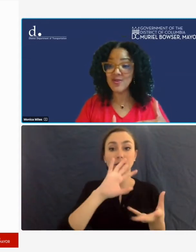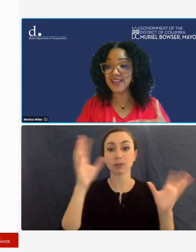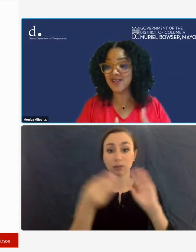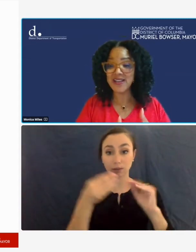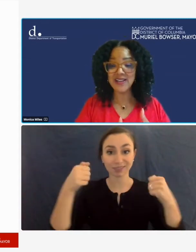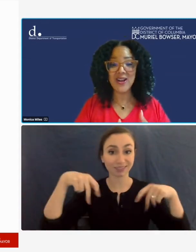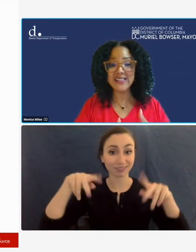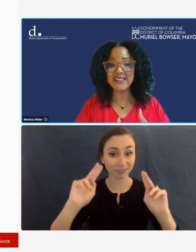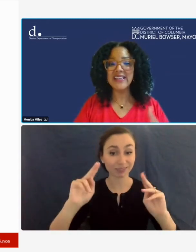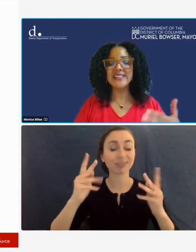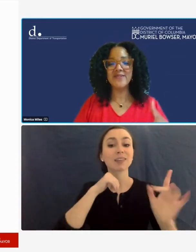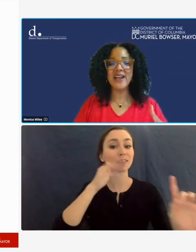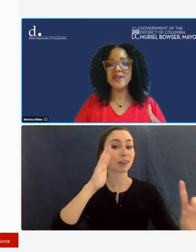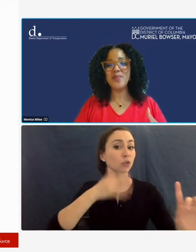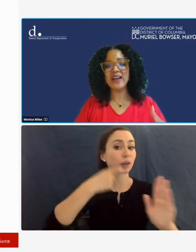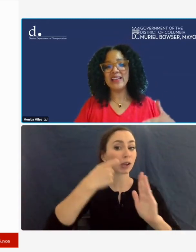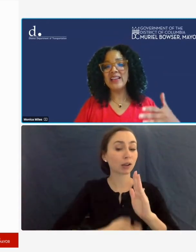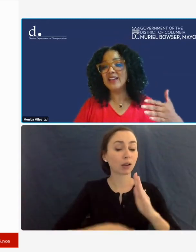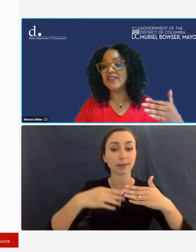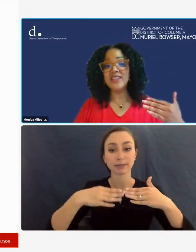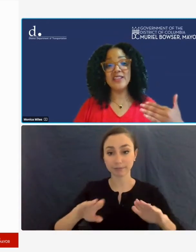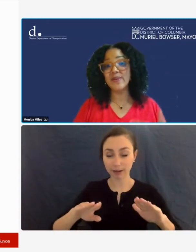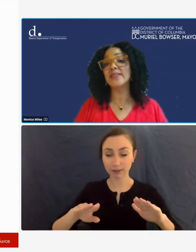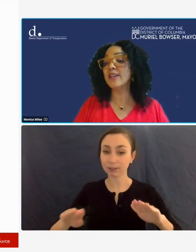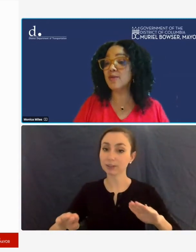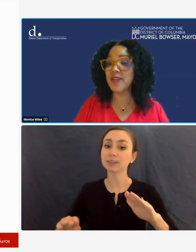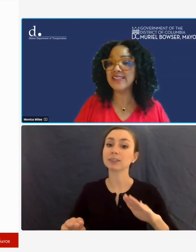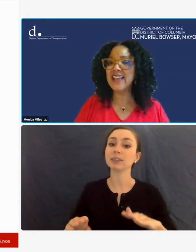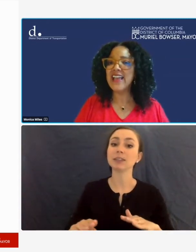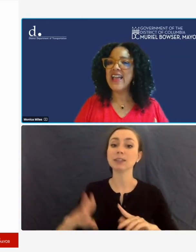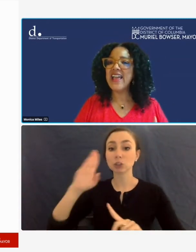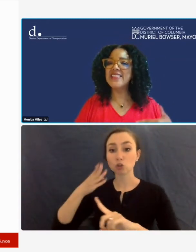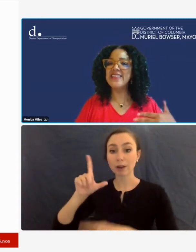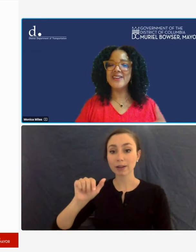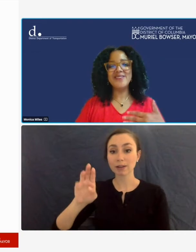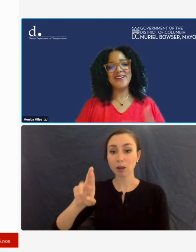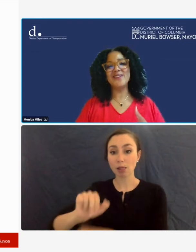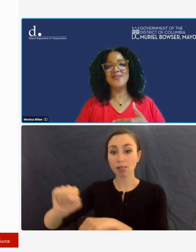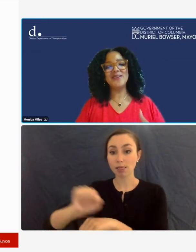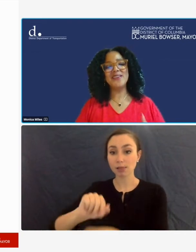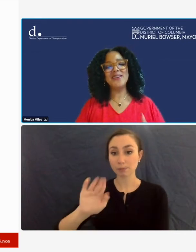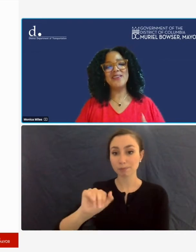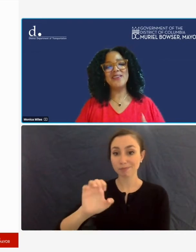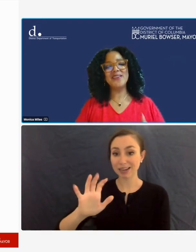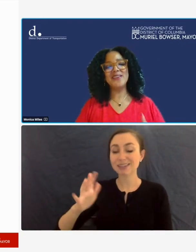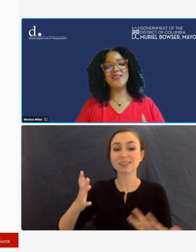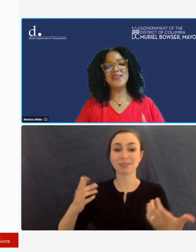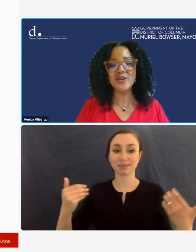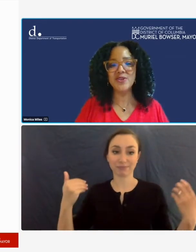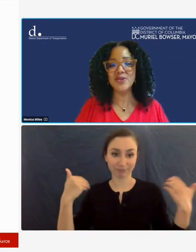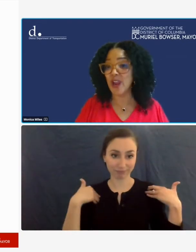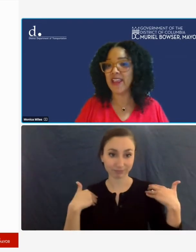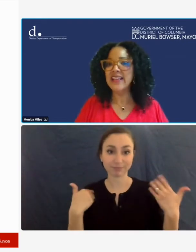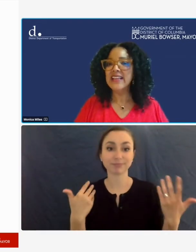indirect costs divided by the direct labor base and there you go you get your um your your rate